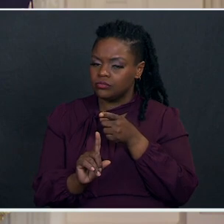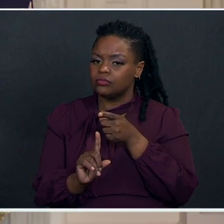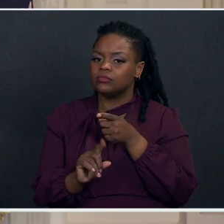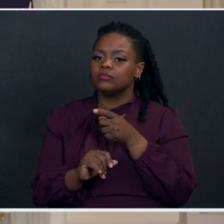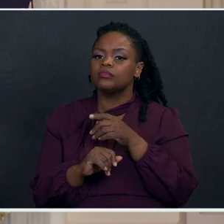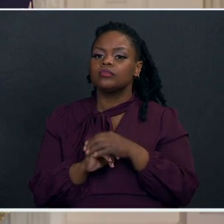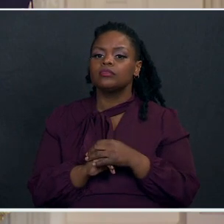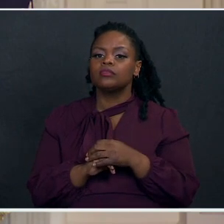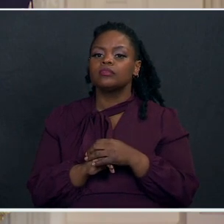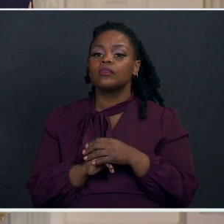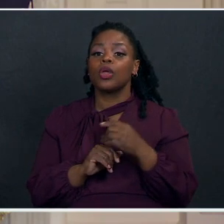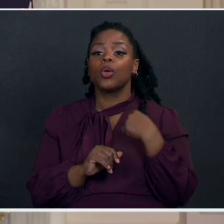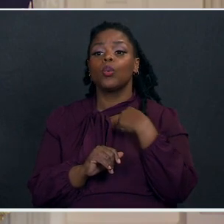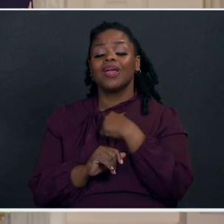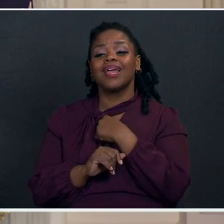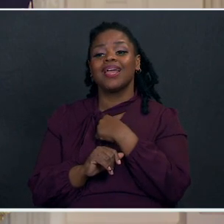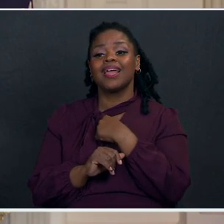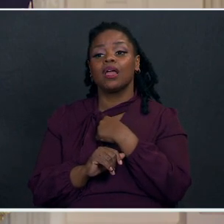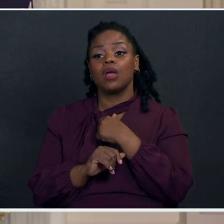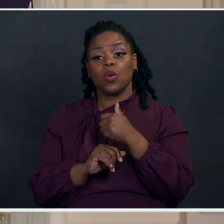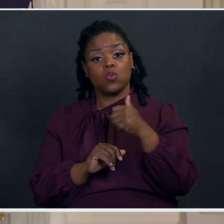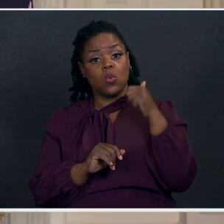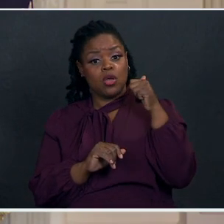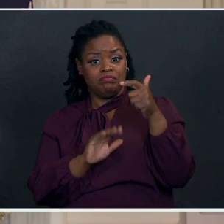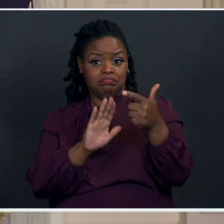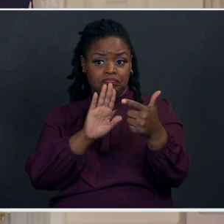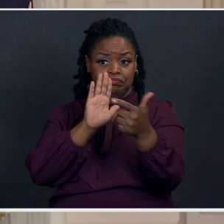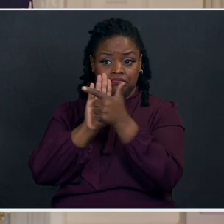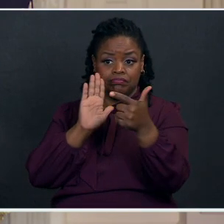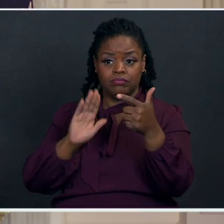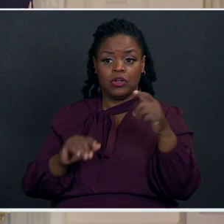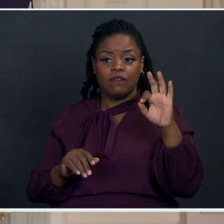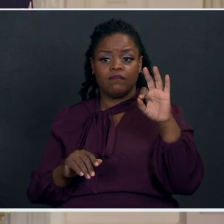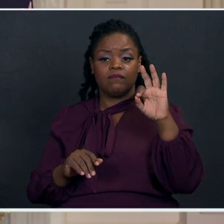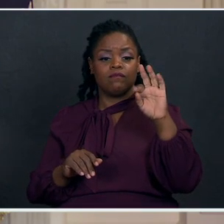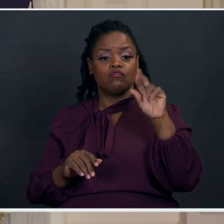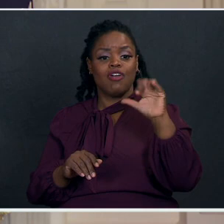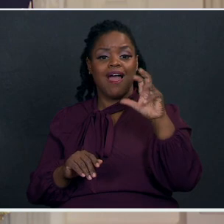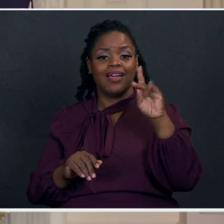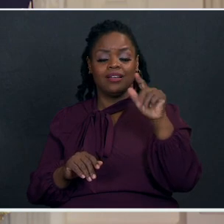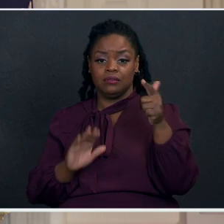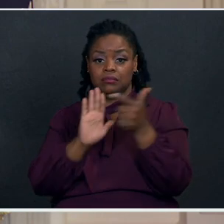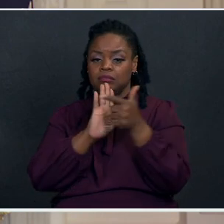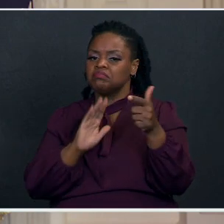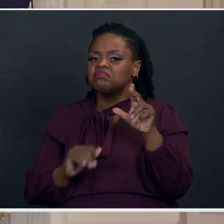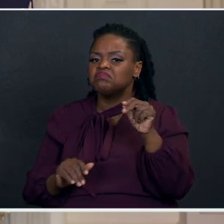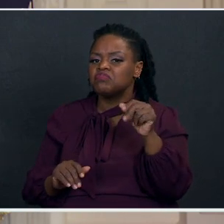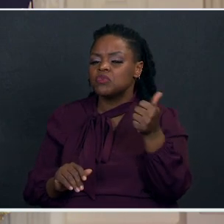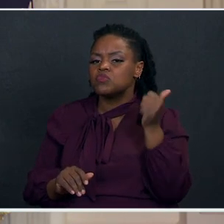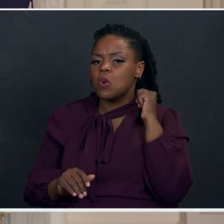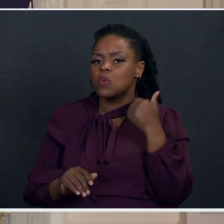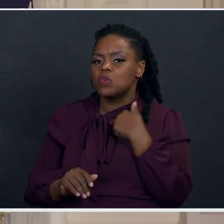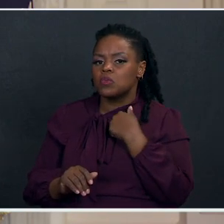We're not going to ban fracking. We'll protect jobs and grow jobs, including through stronger standards,